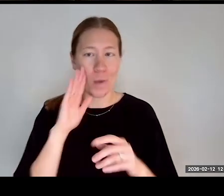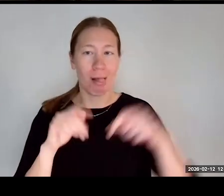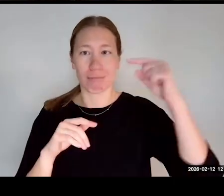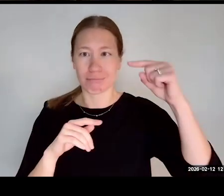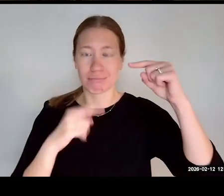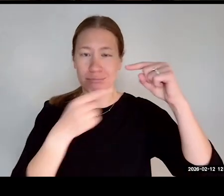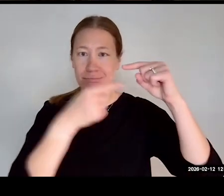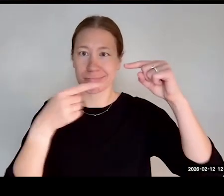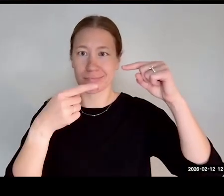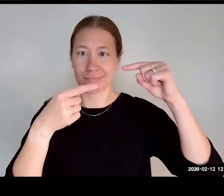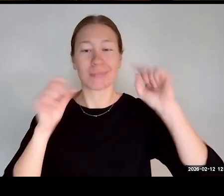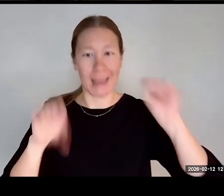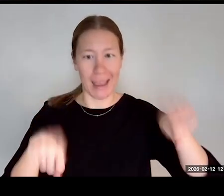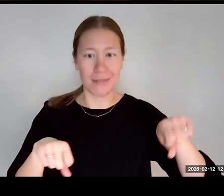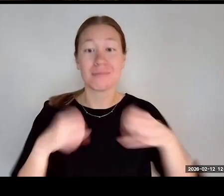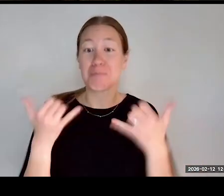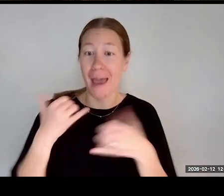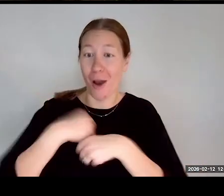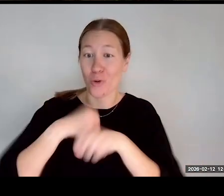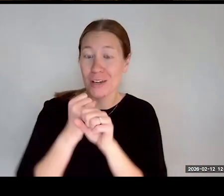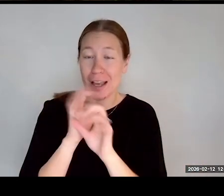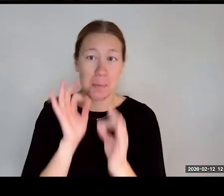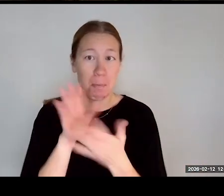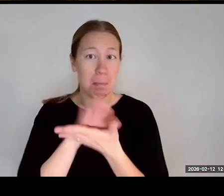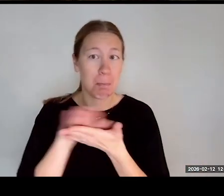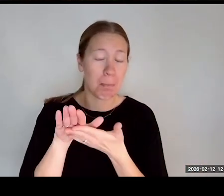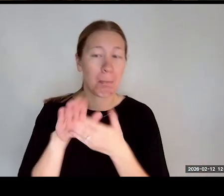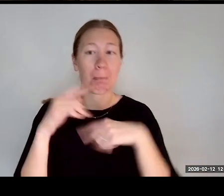to create a nice little nested list. And the one of the problems that this is going